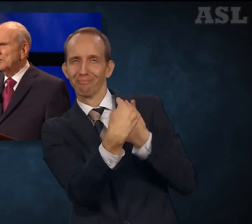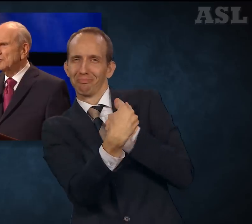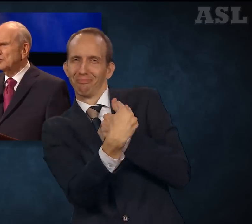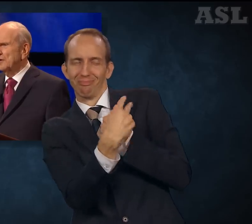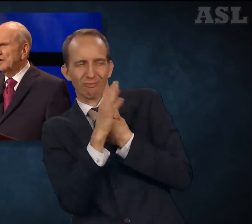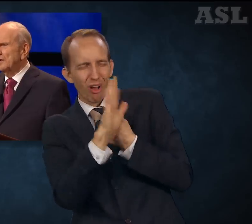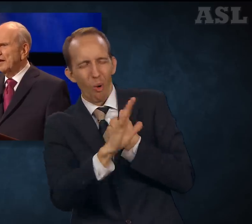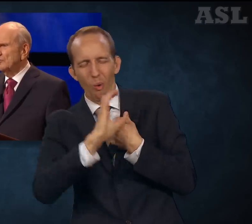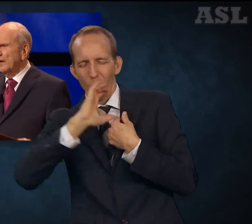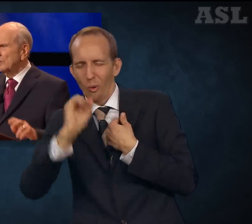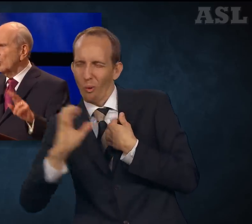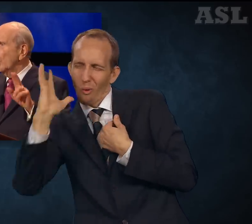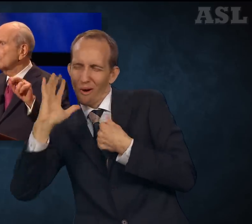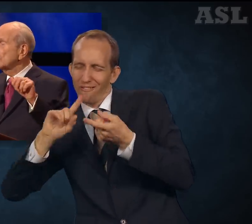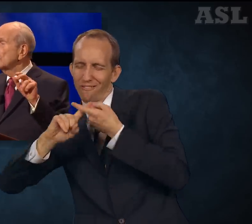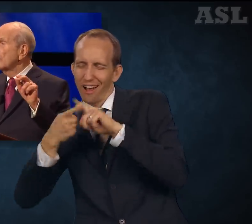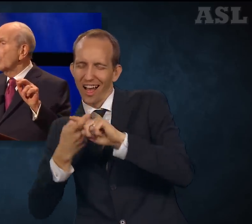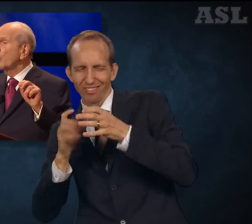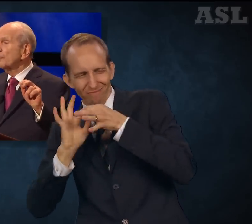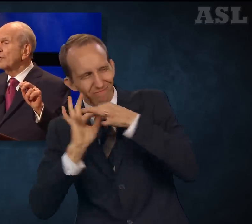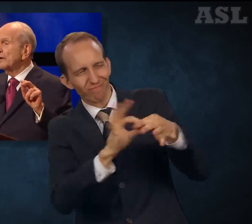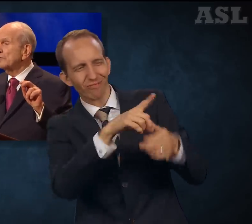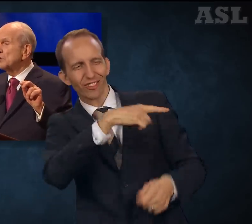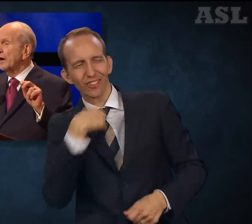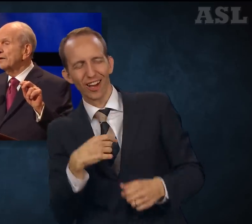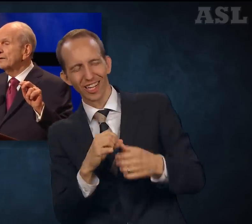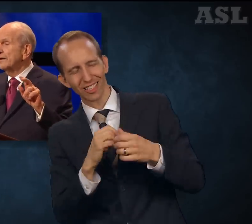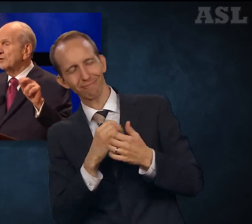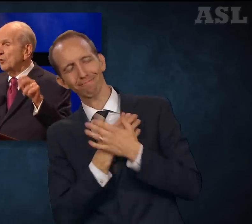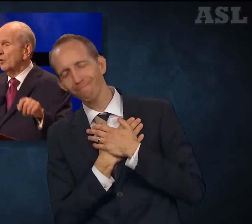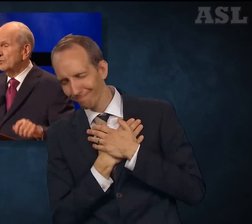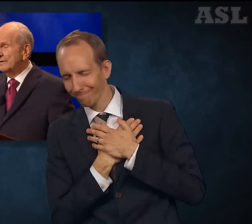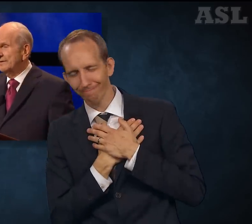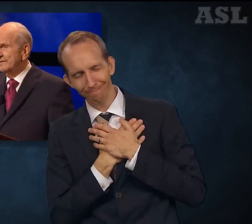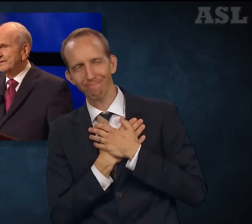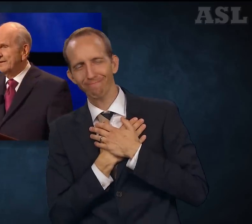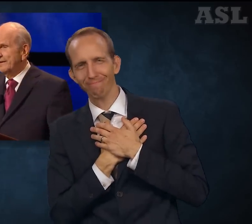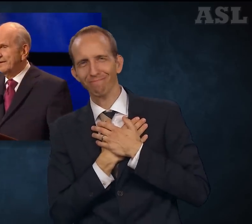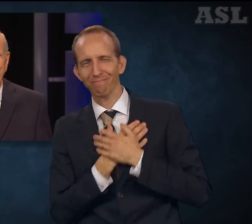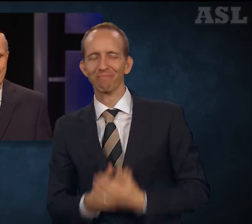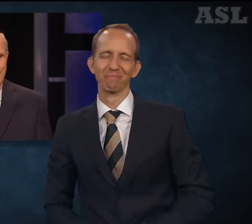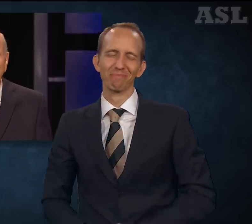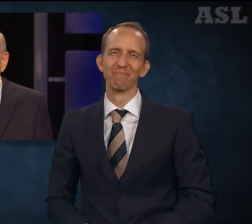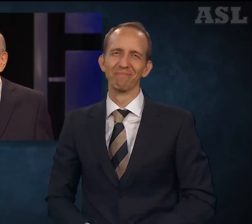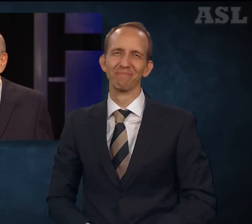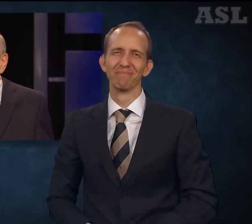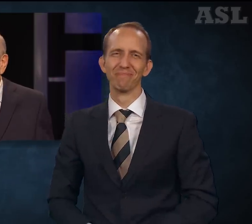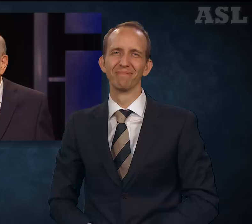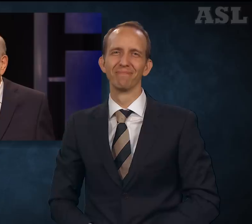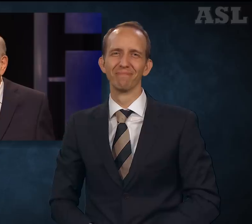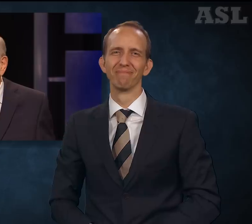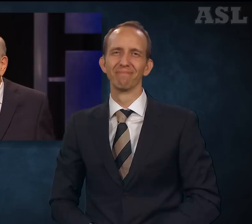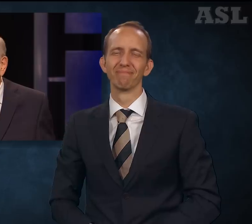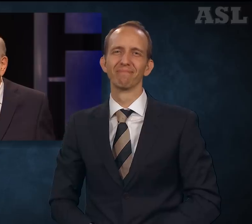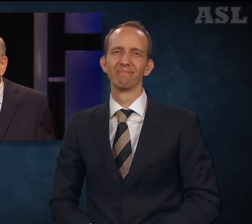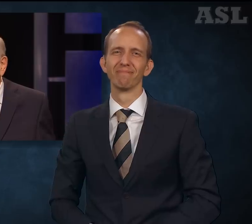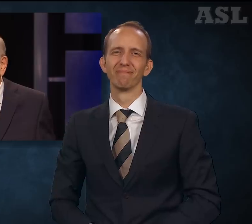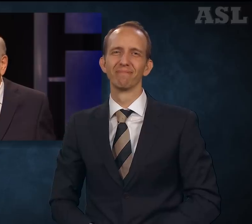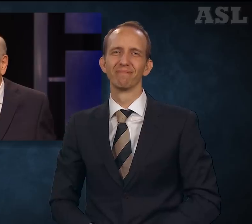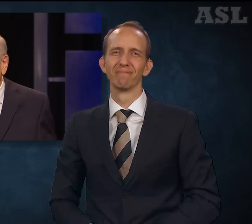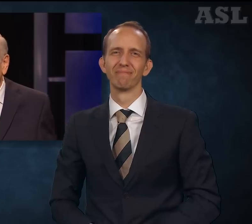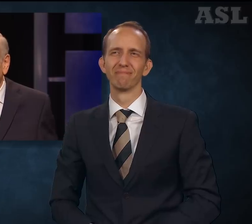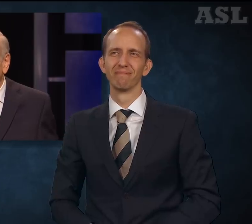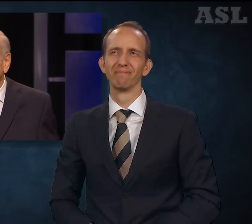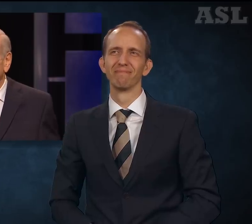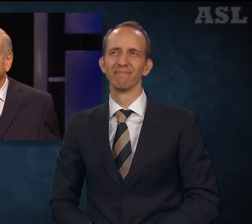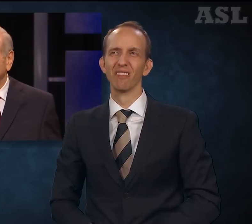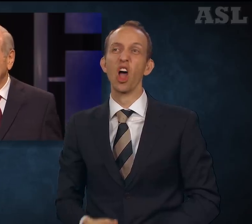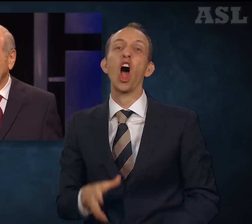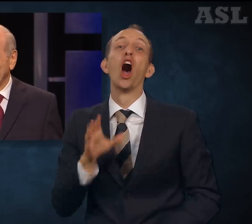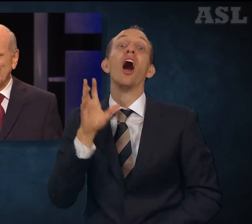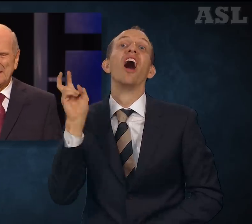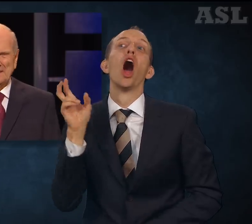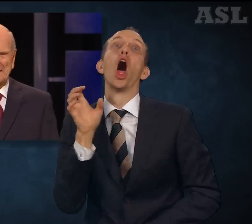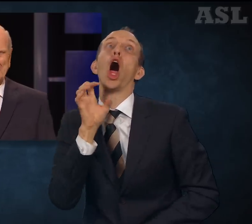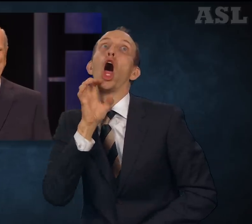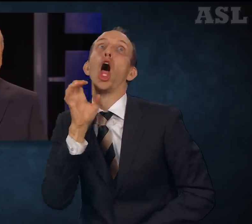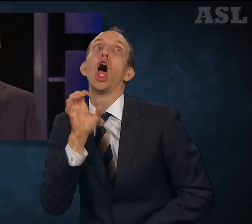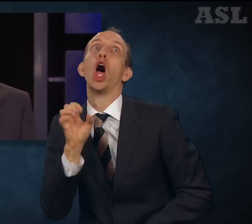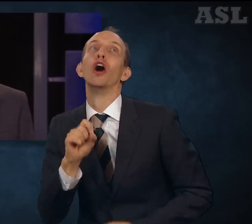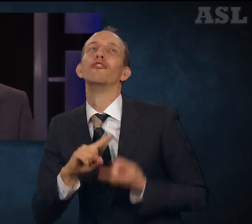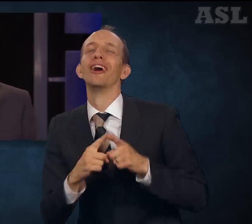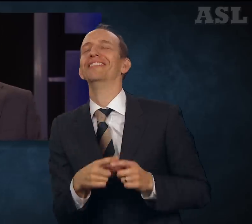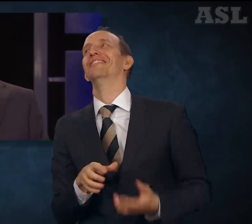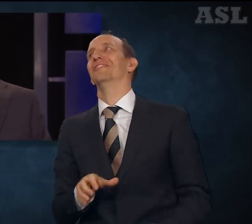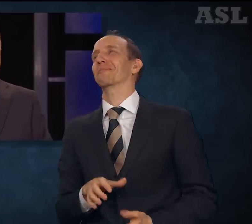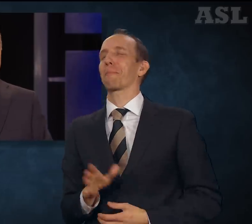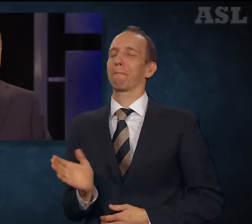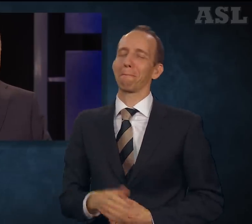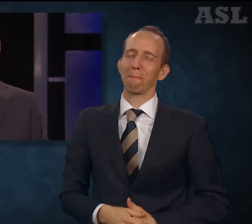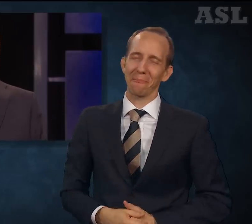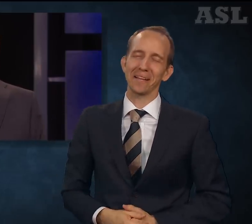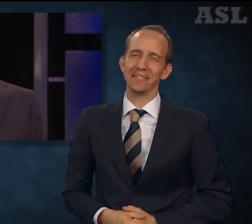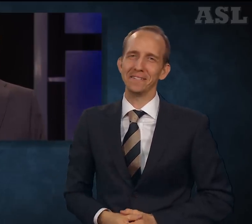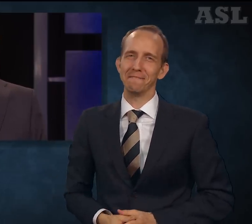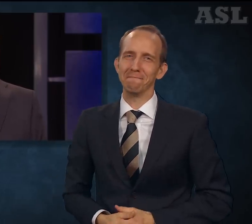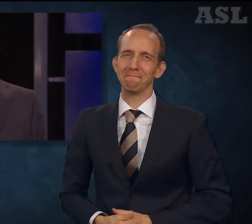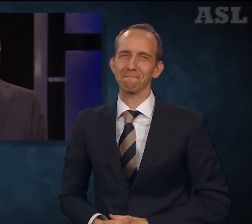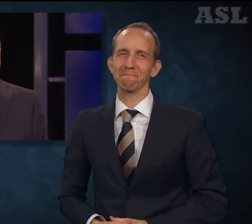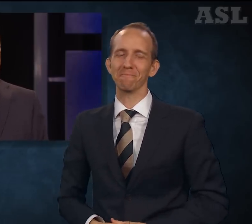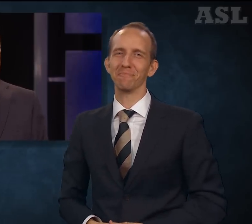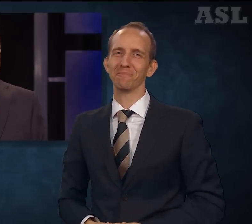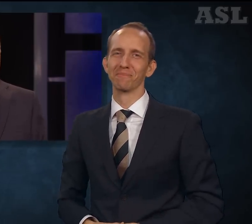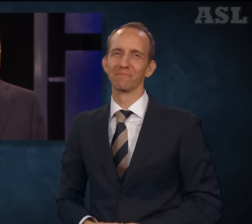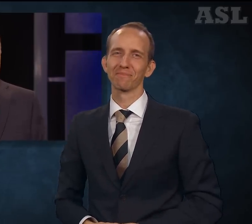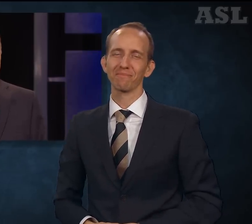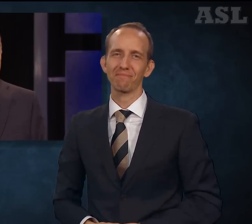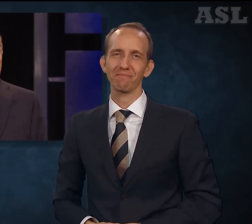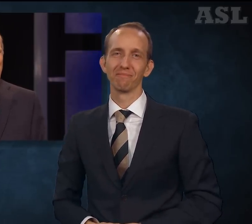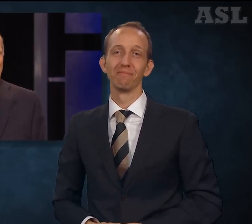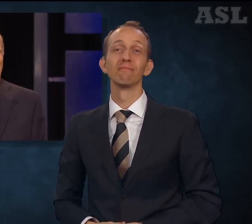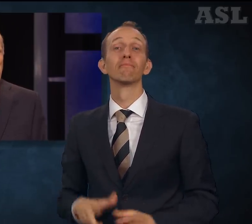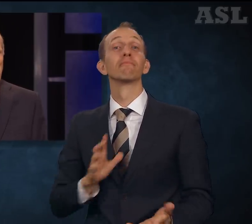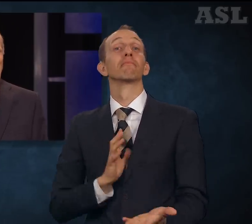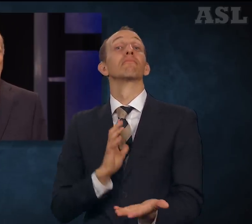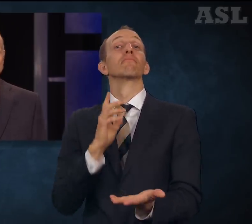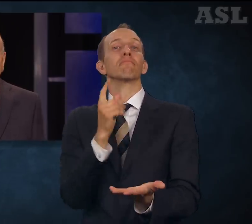WHAT A JOY IT IS FOR ME NOW